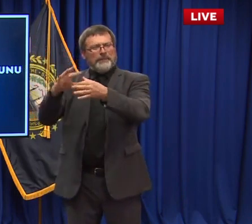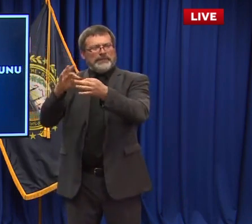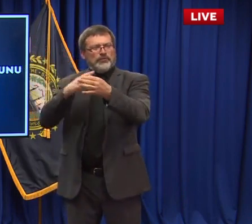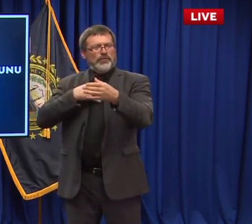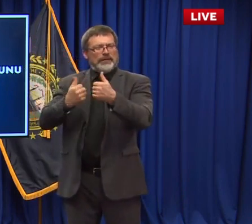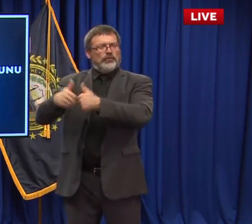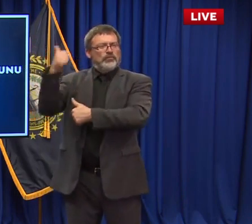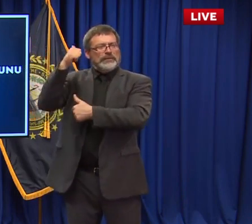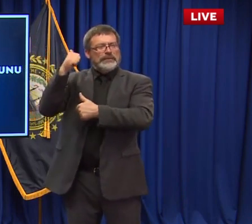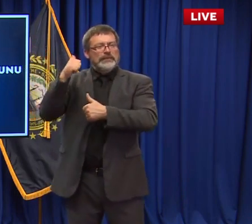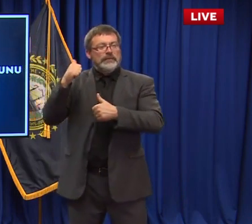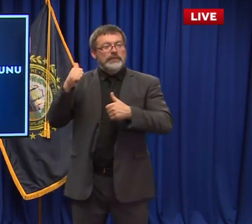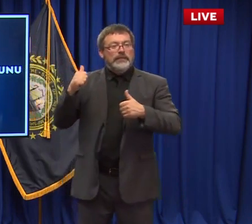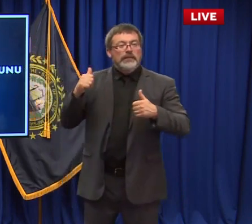WE HAVE BEEN FROM THE BEGINNING.